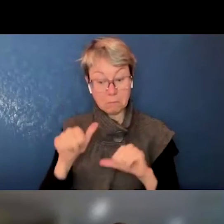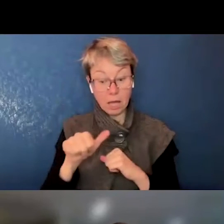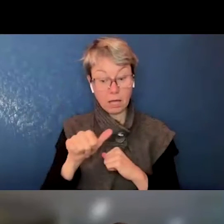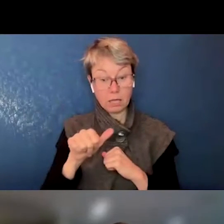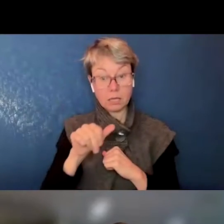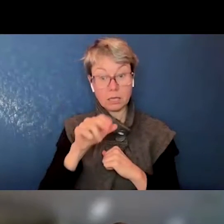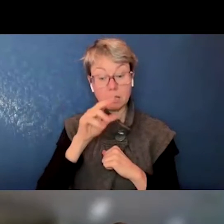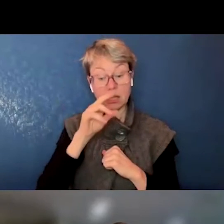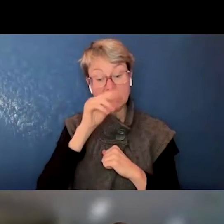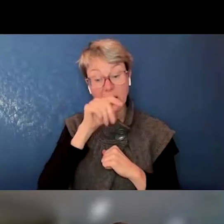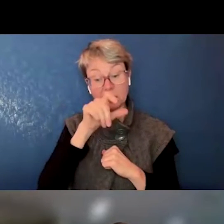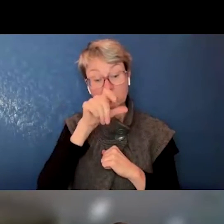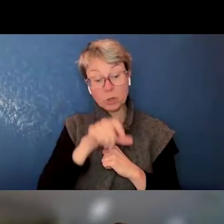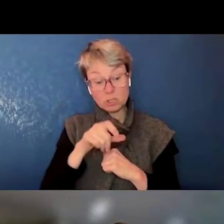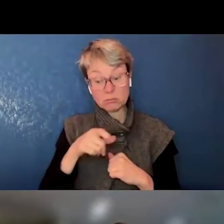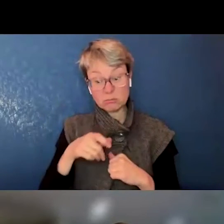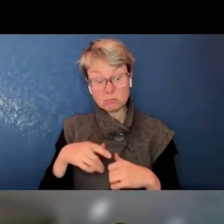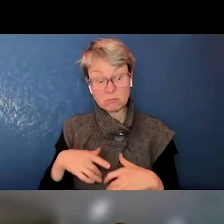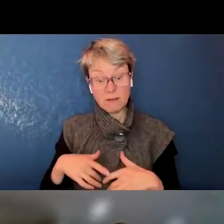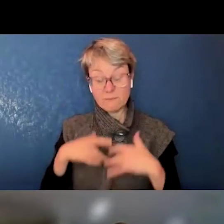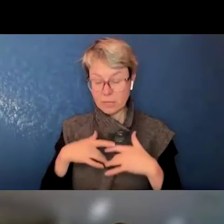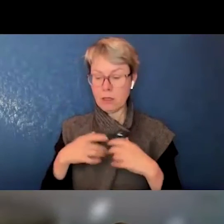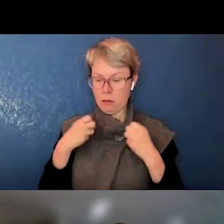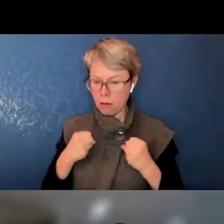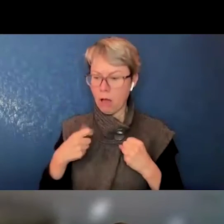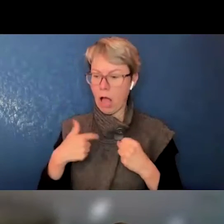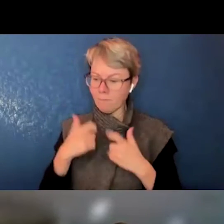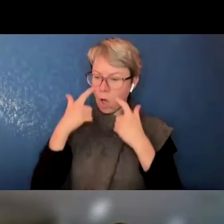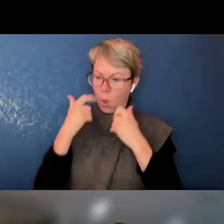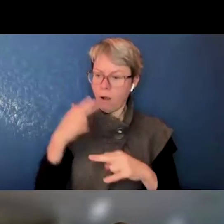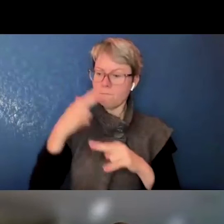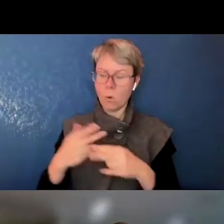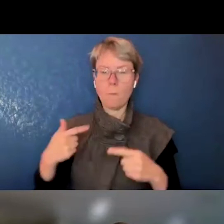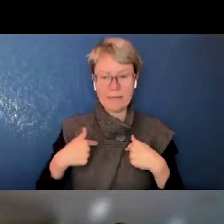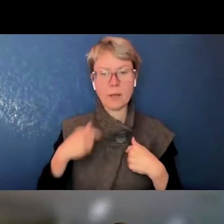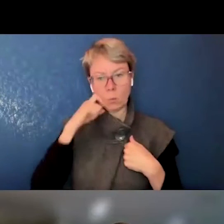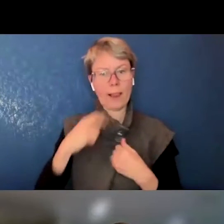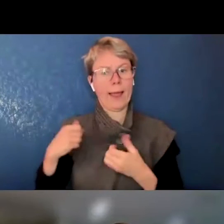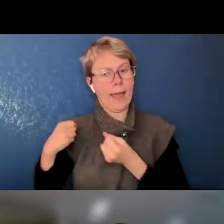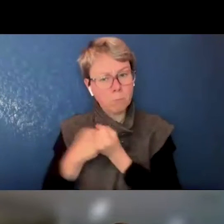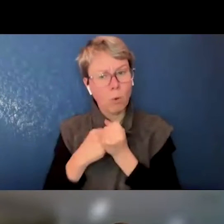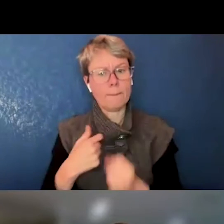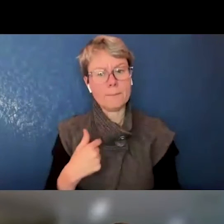my client that he felt that he had a lawyer on his side that he trusted that to say all these legal